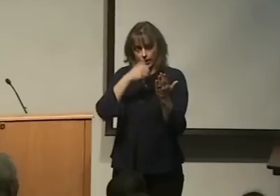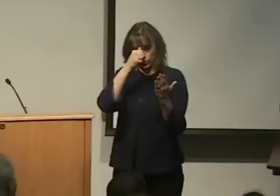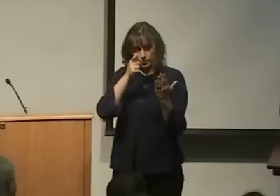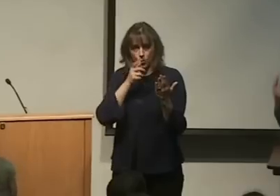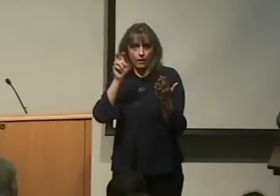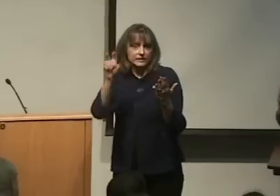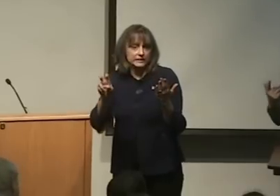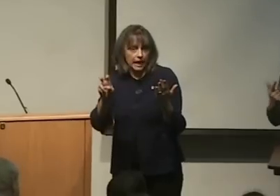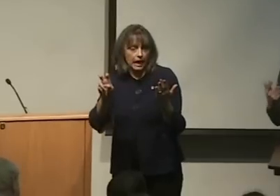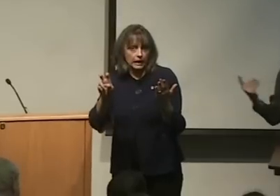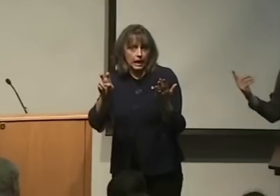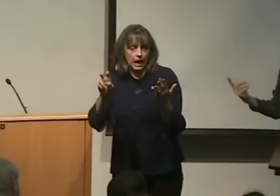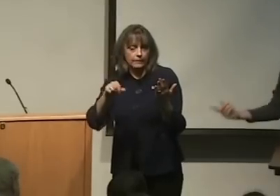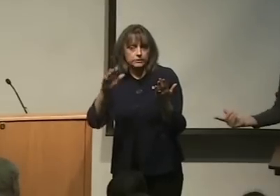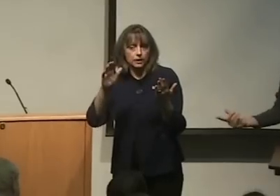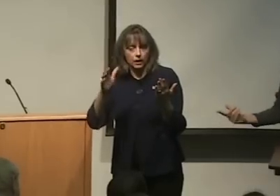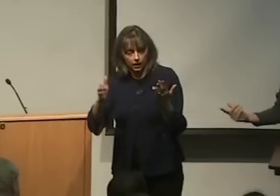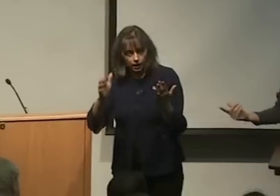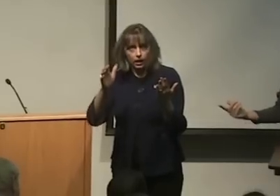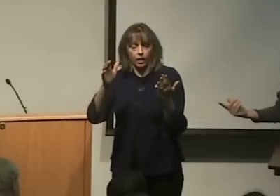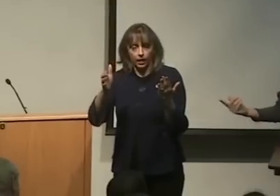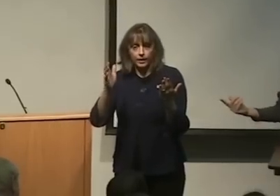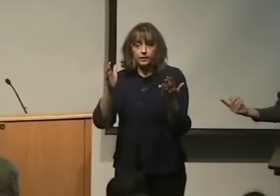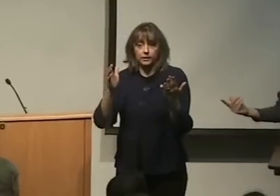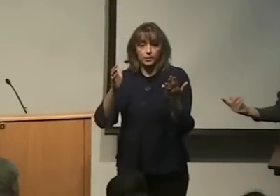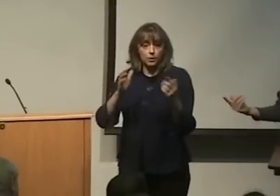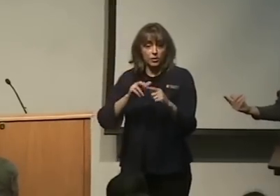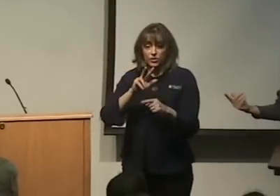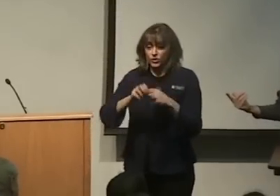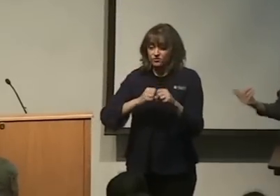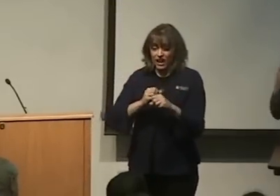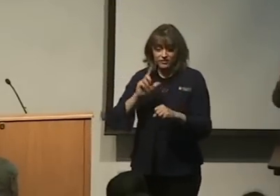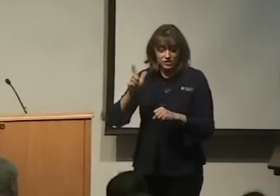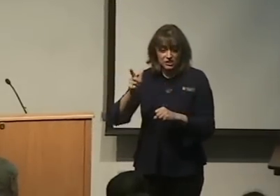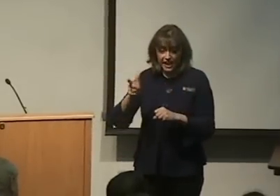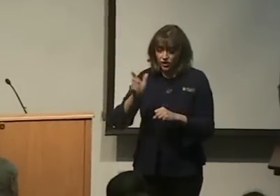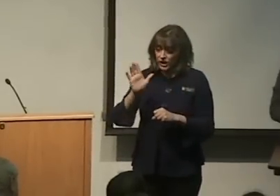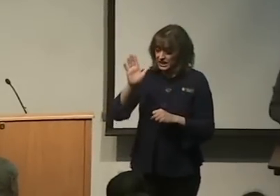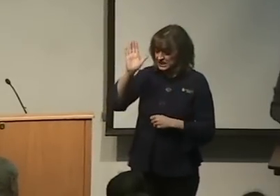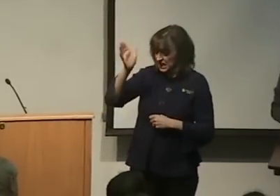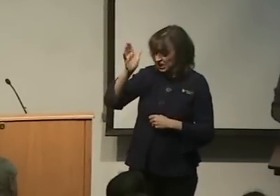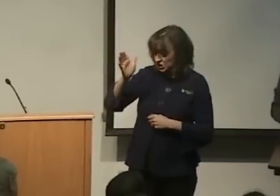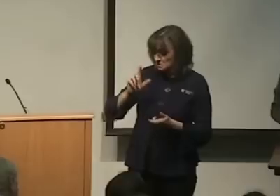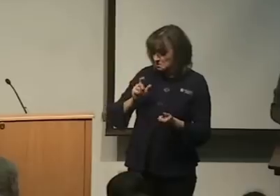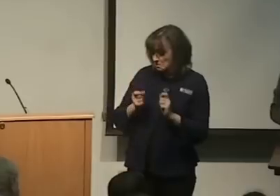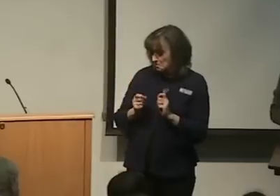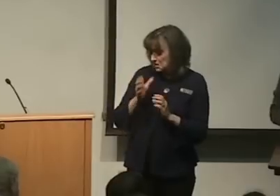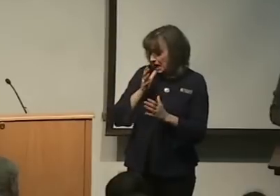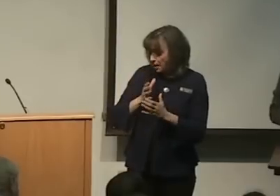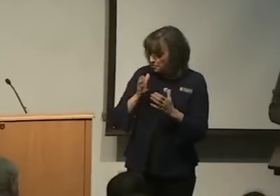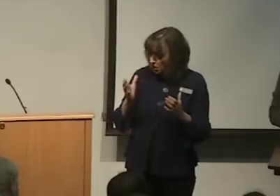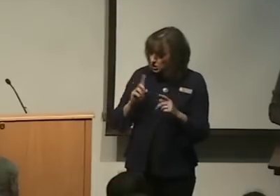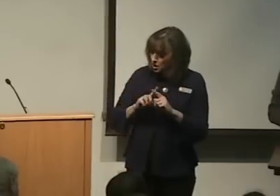35 years later he hasn't really changed much except that there's a whiteboard instead of chalkboard that covered him with chalk dust.